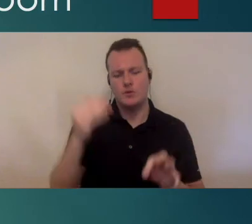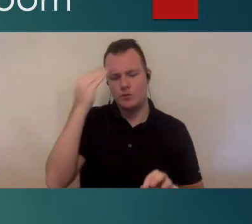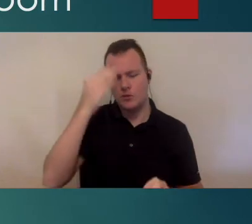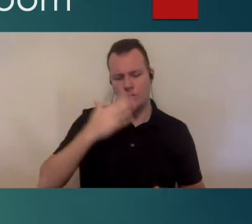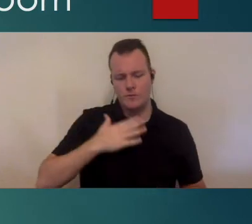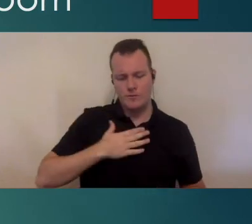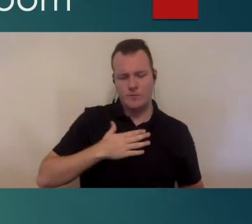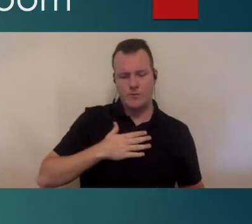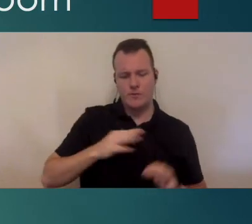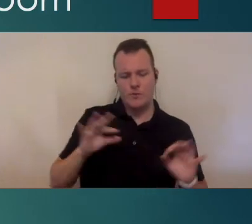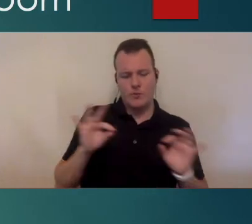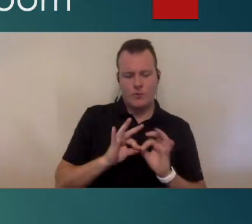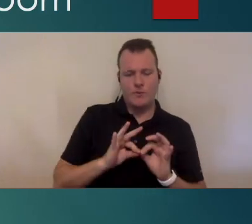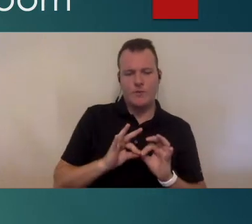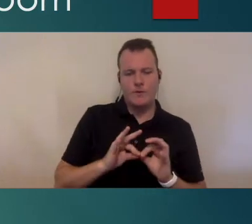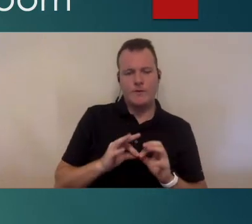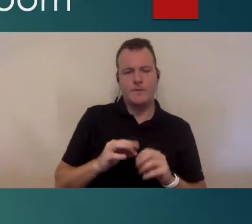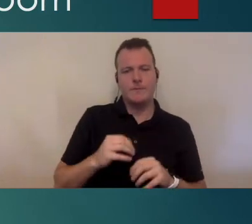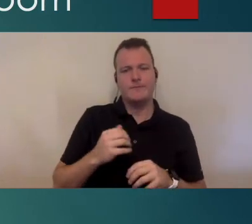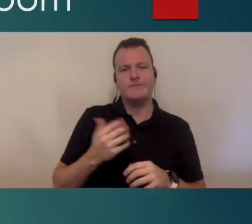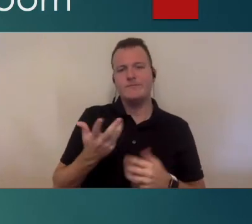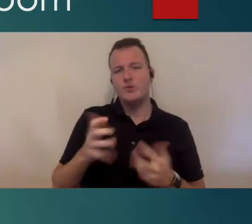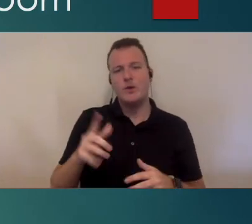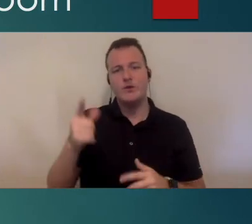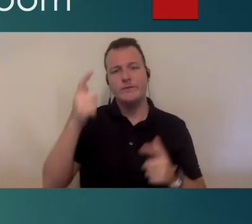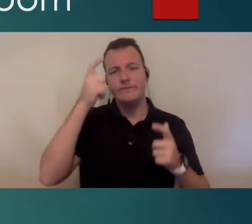you're getting what you're worth, but don't be overly confident either.